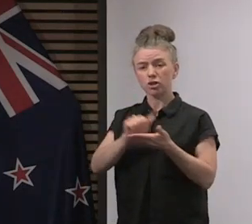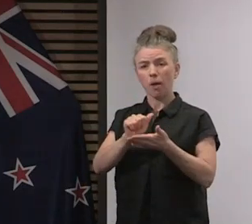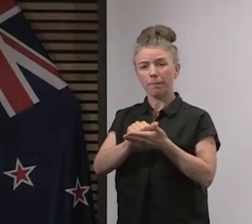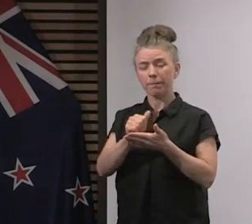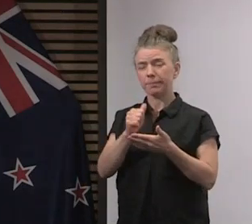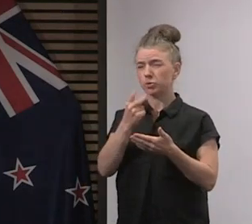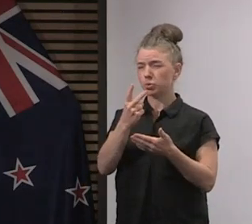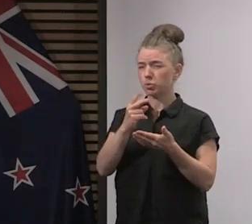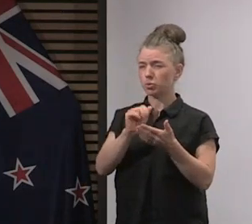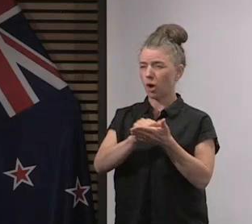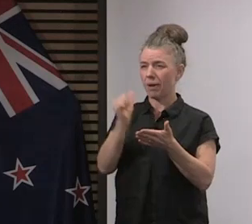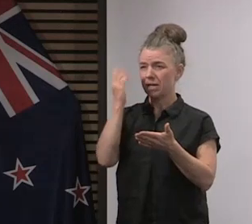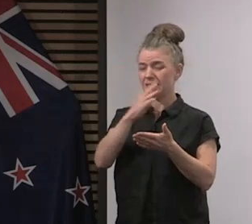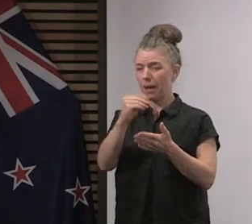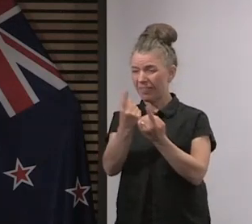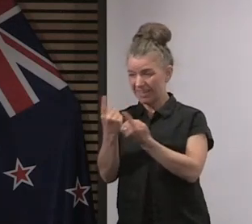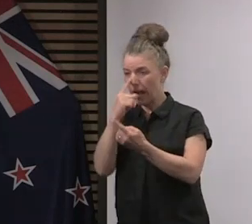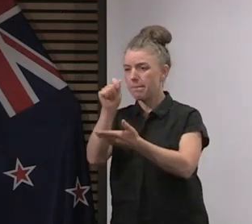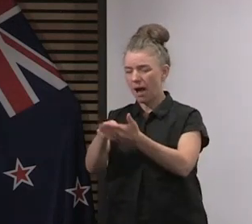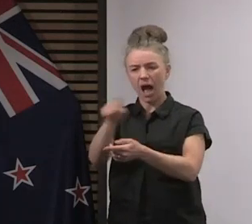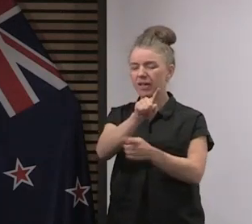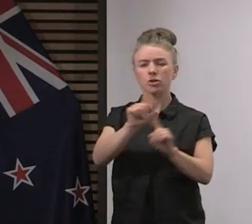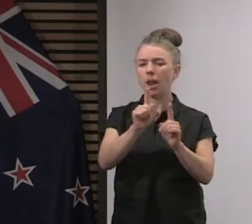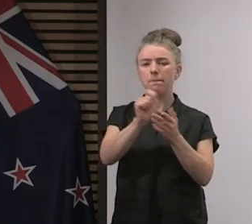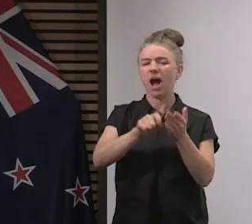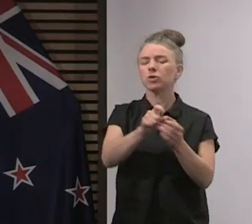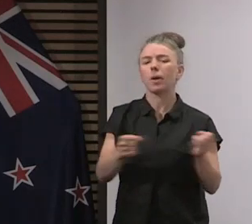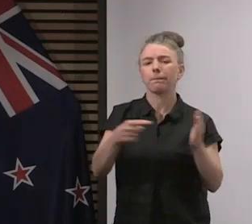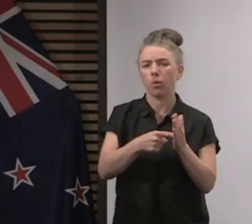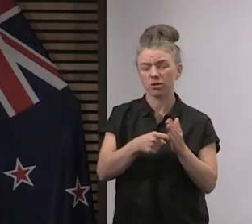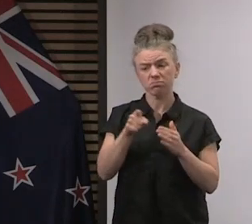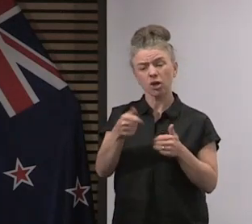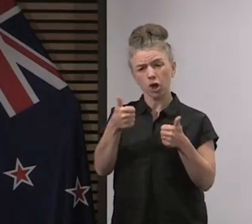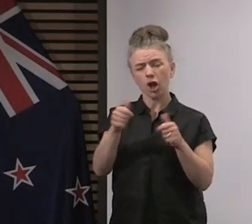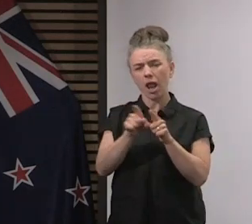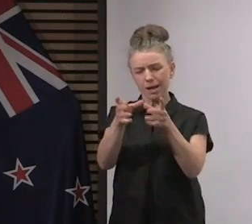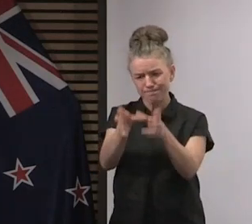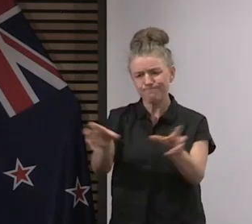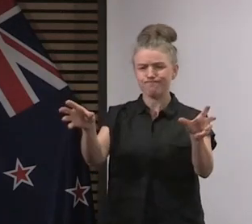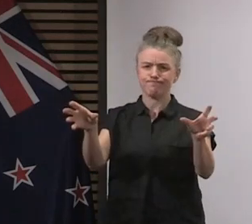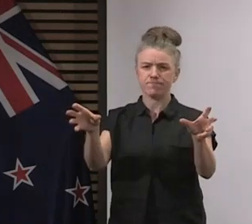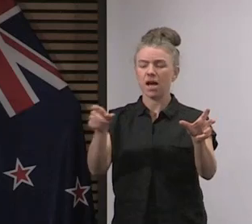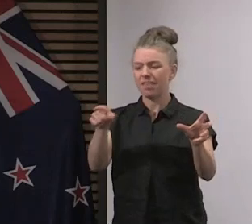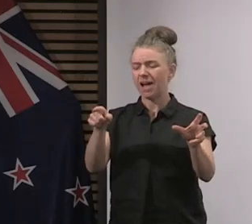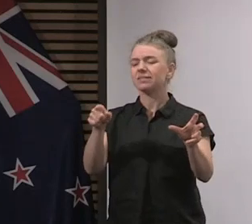Health. I this I they have thorough processes in place. The one or two I looked at